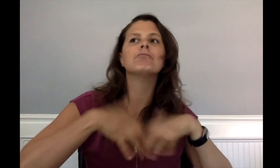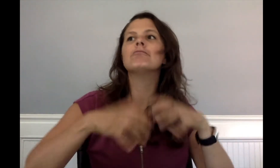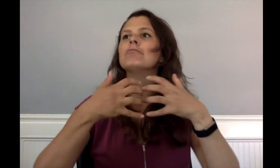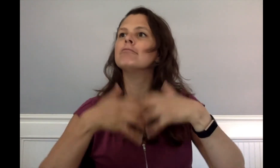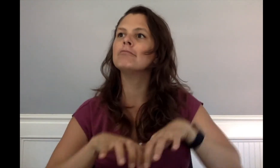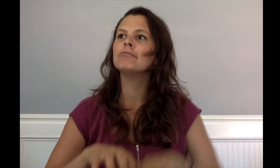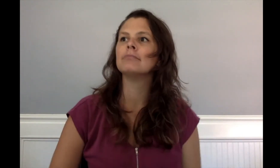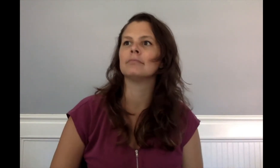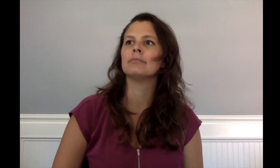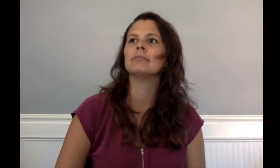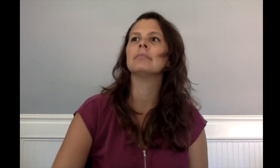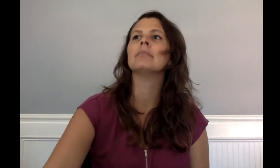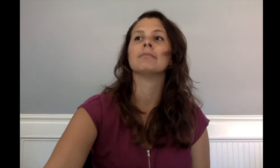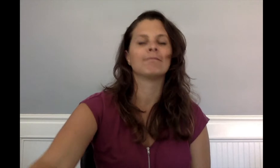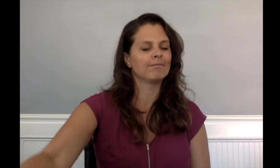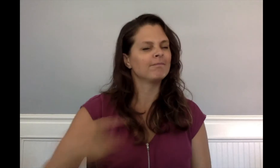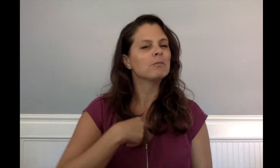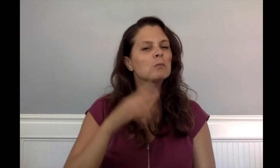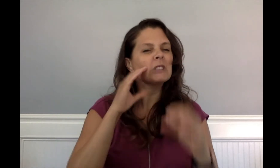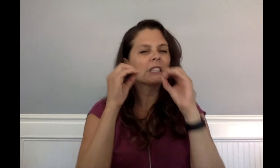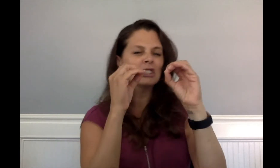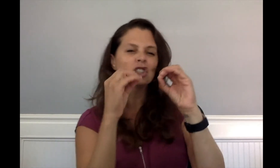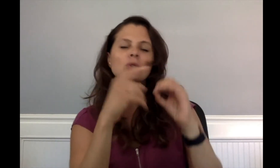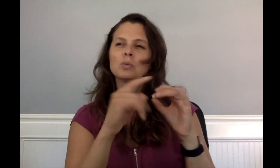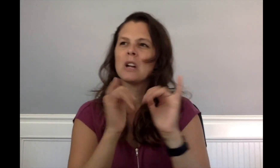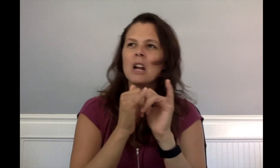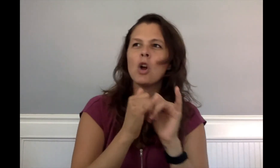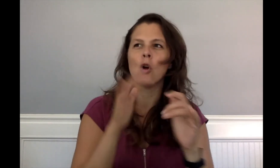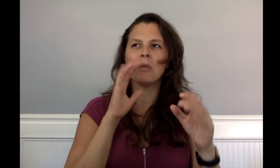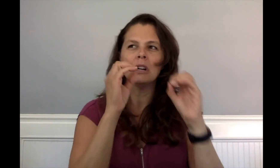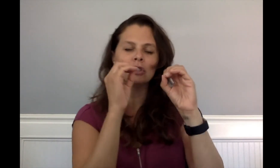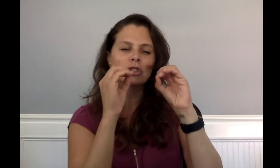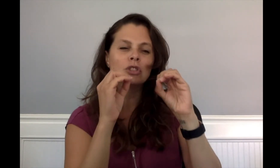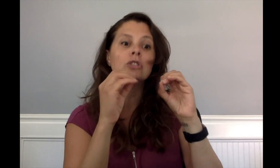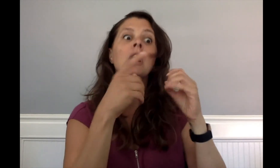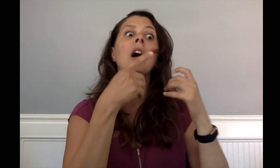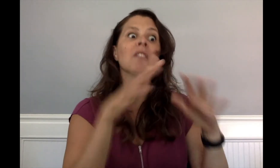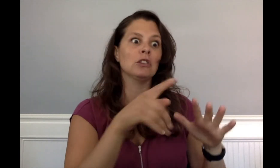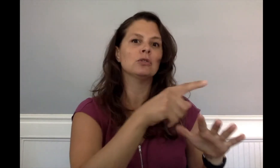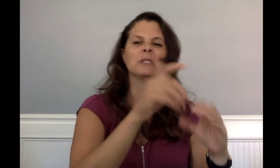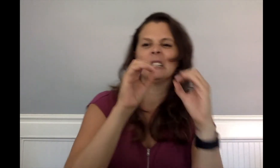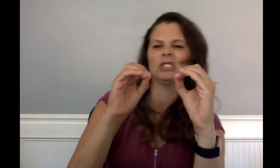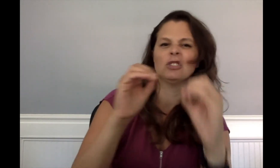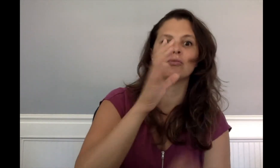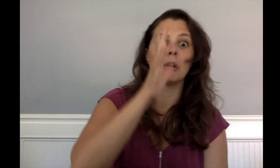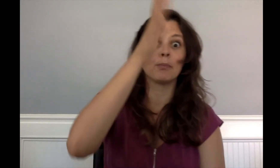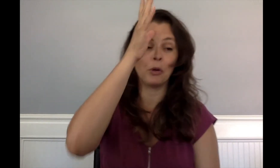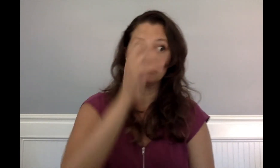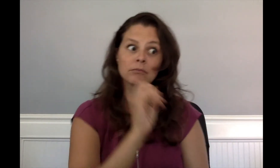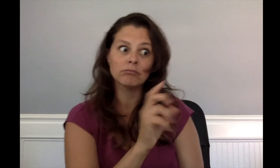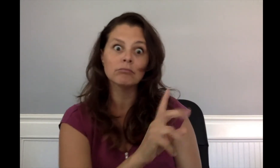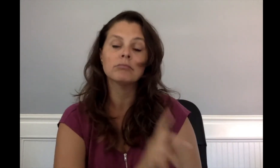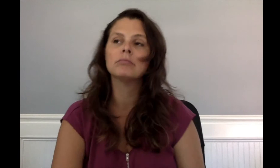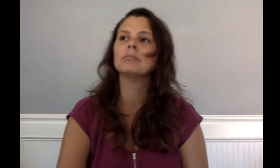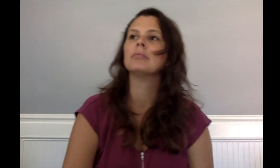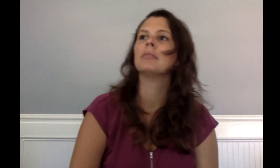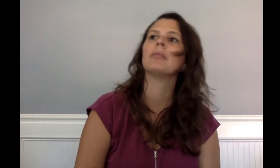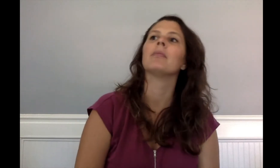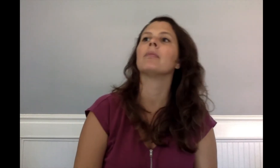so Irma and Irving will need you to make sure they're playing cards right. I'll teach you. You'll teach your grandparents."